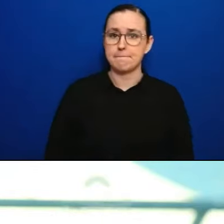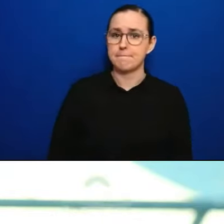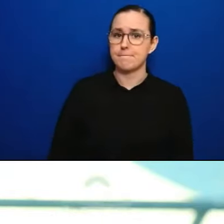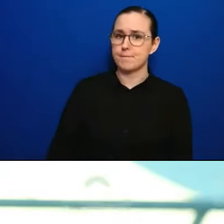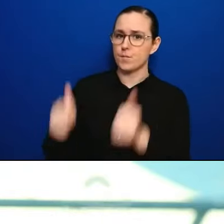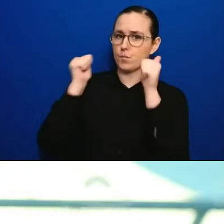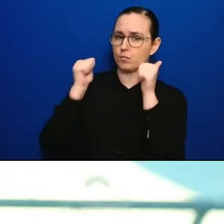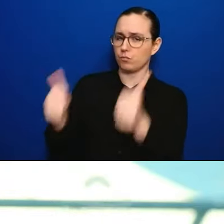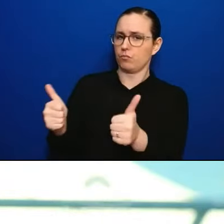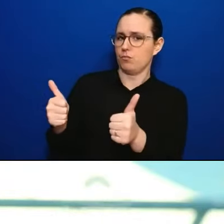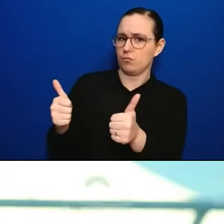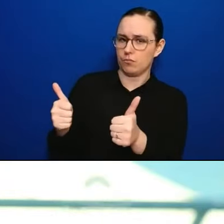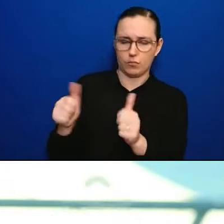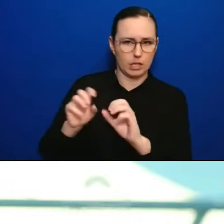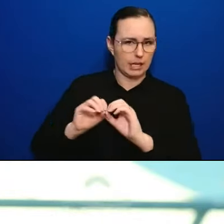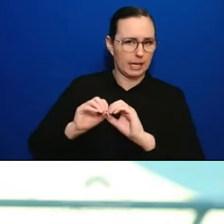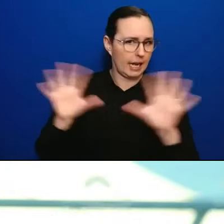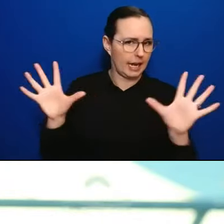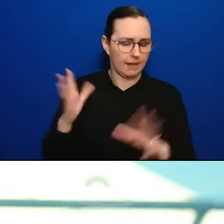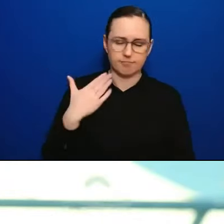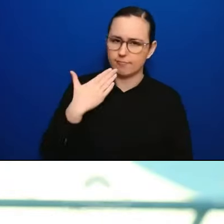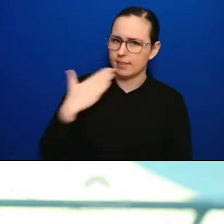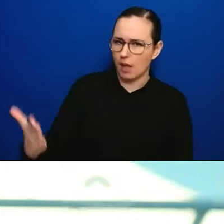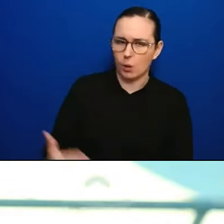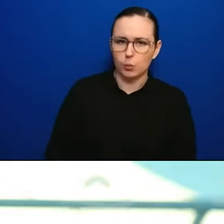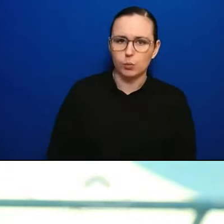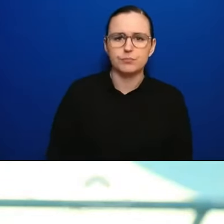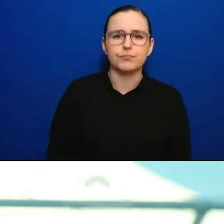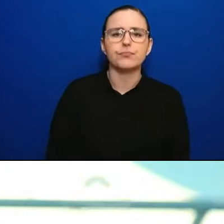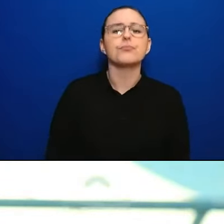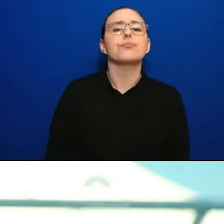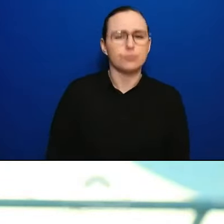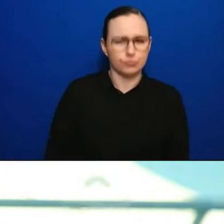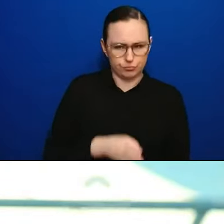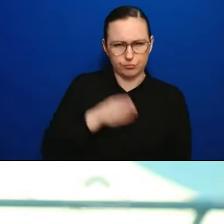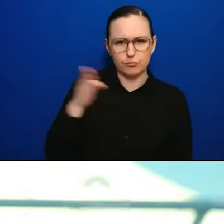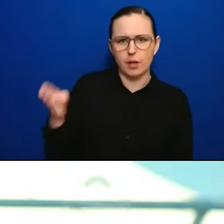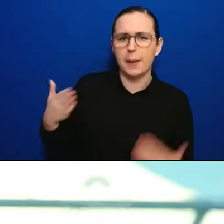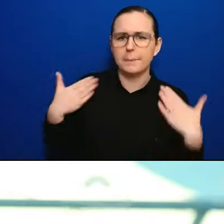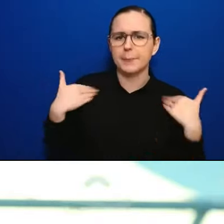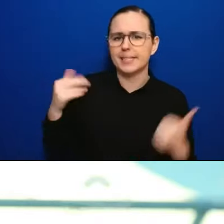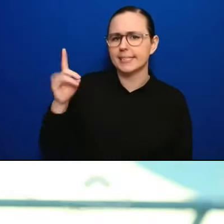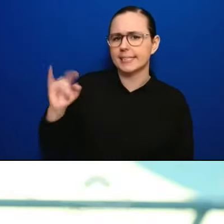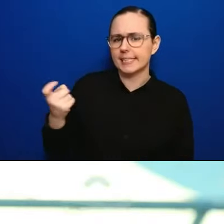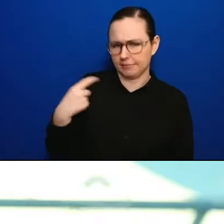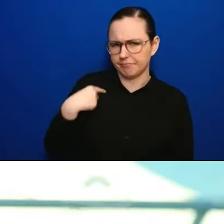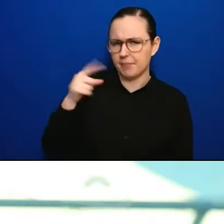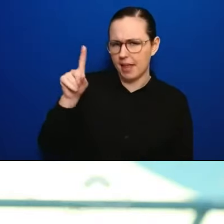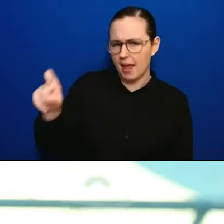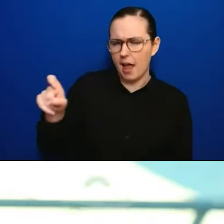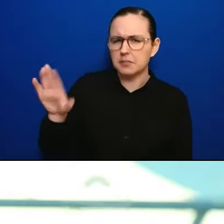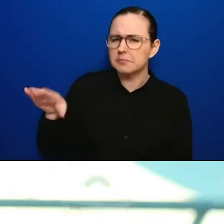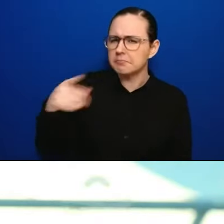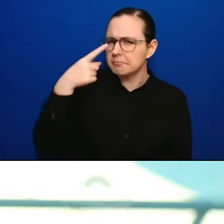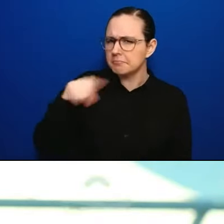visitors. Does that make it clear? Rob, did you have a